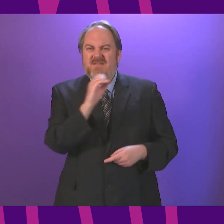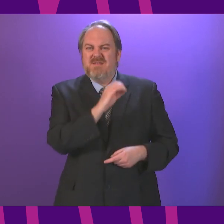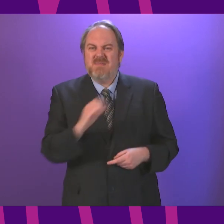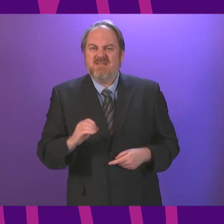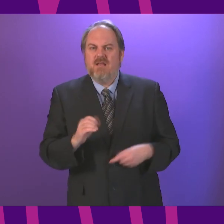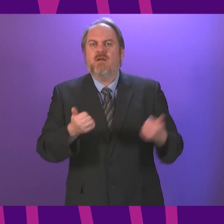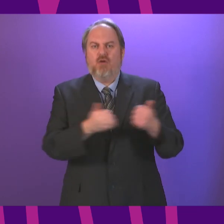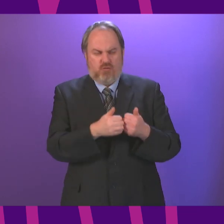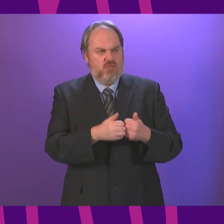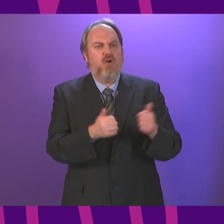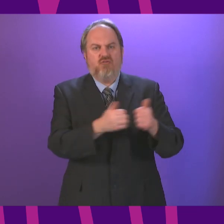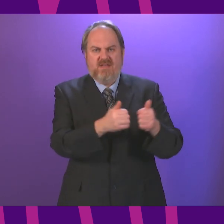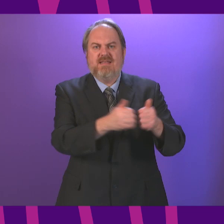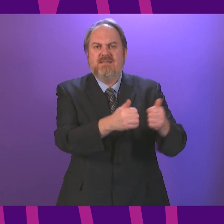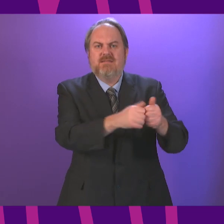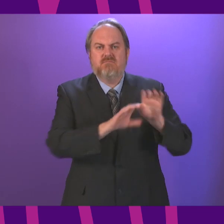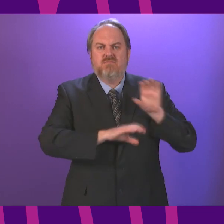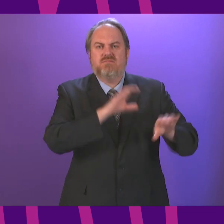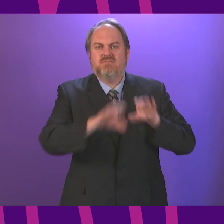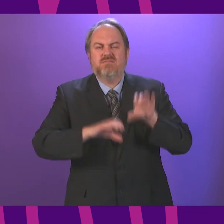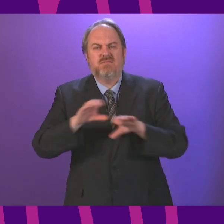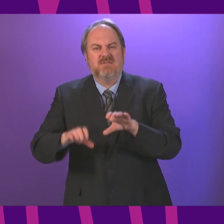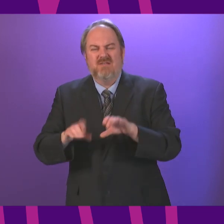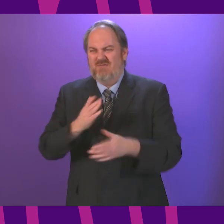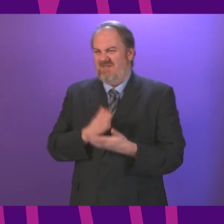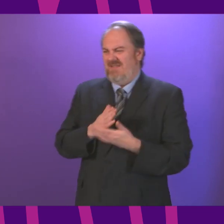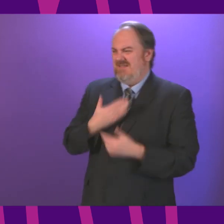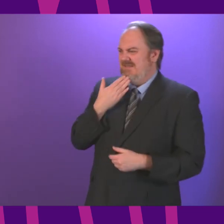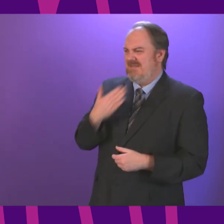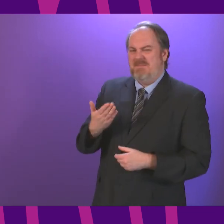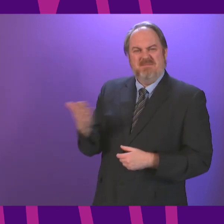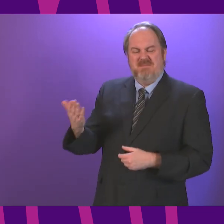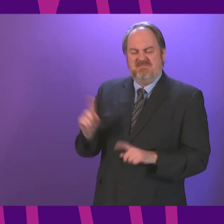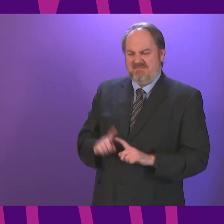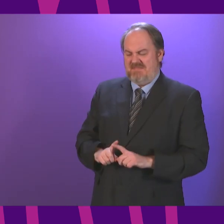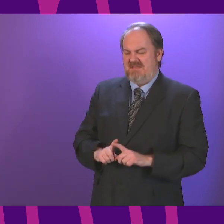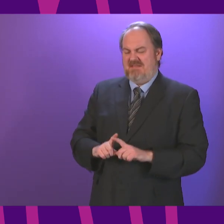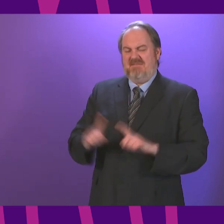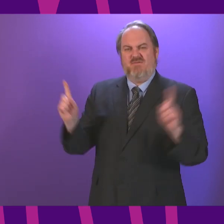successful. Does the First Minister agree that such wide variation suggests that something is not